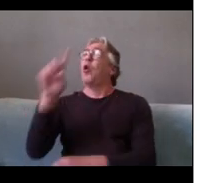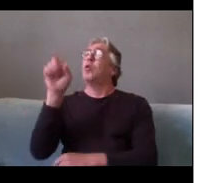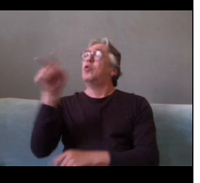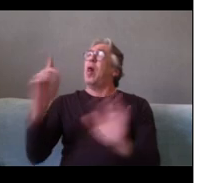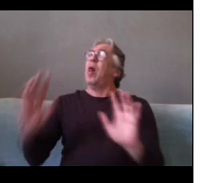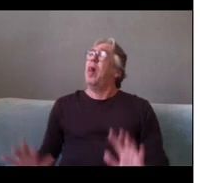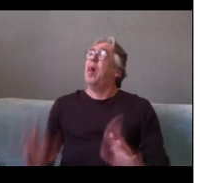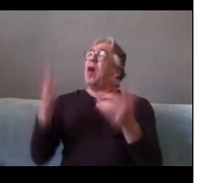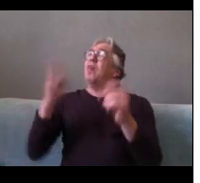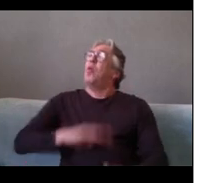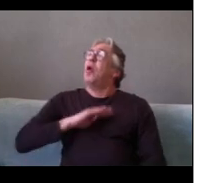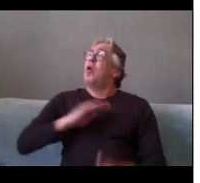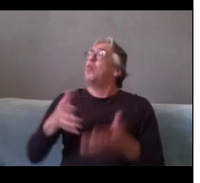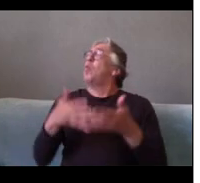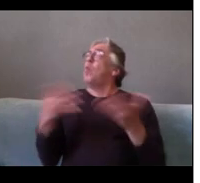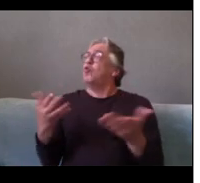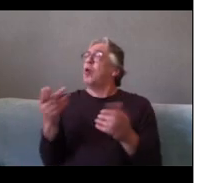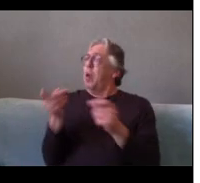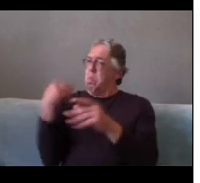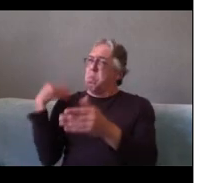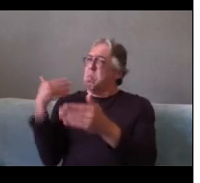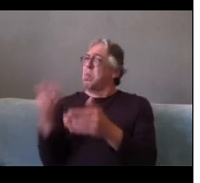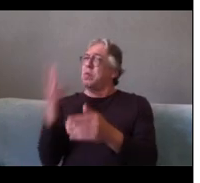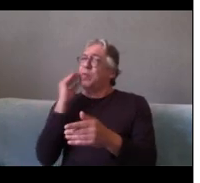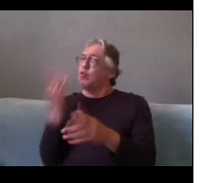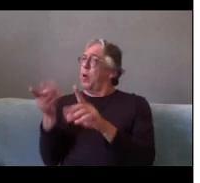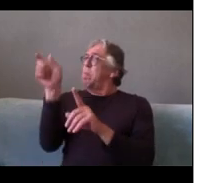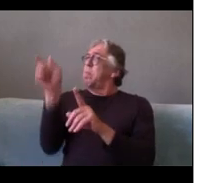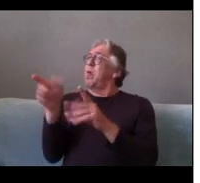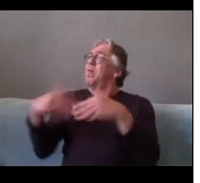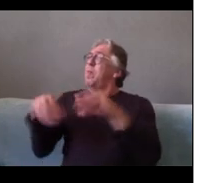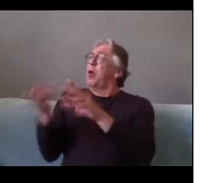In addition to that we had a module on housing relations and communities.